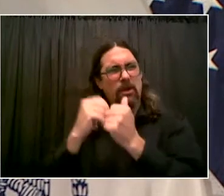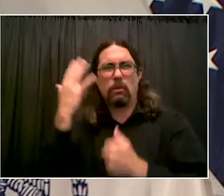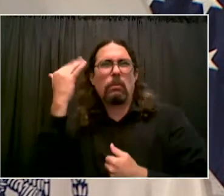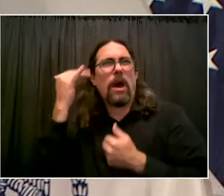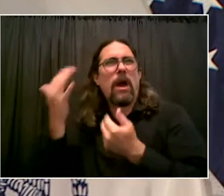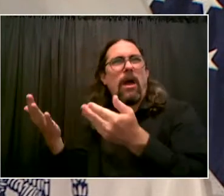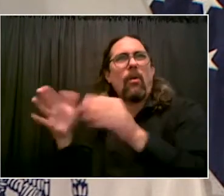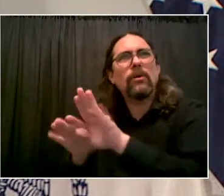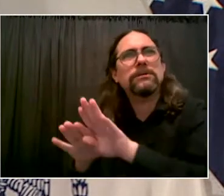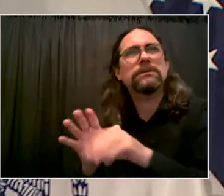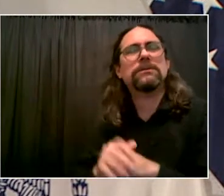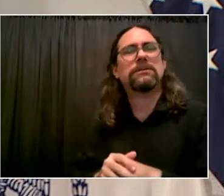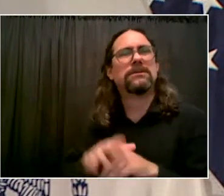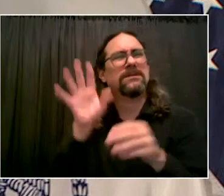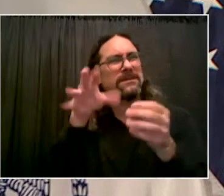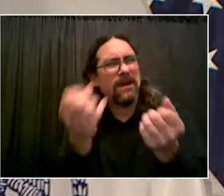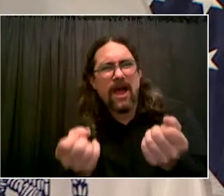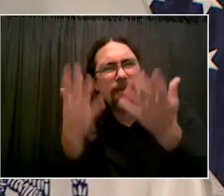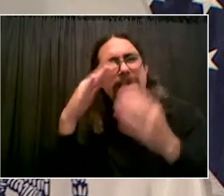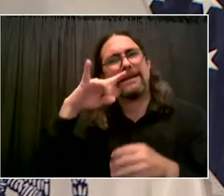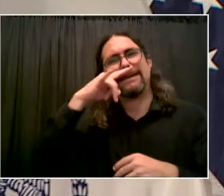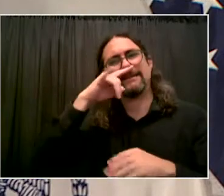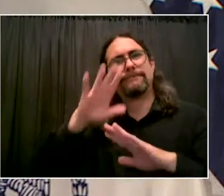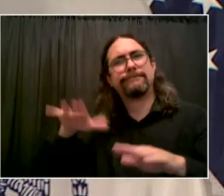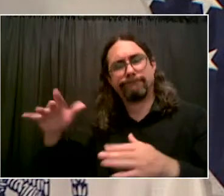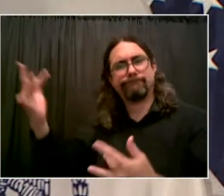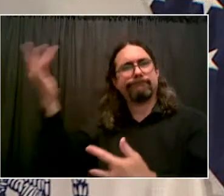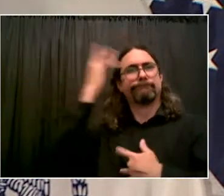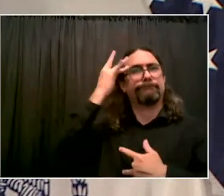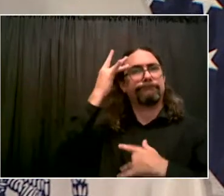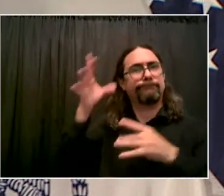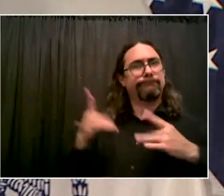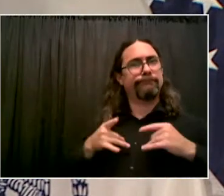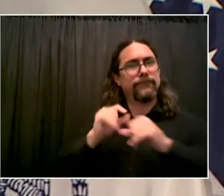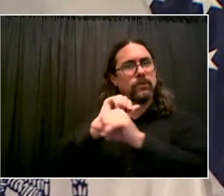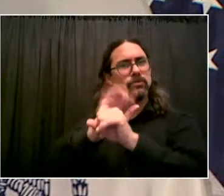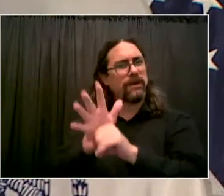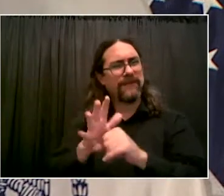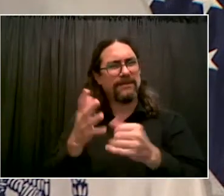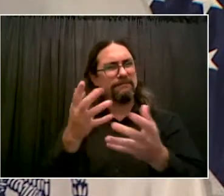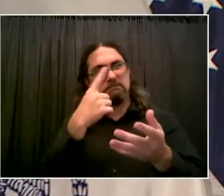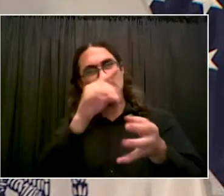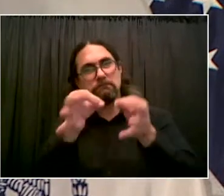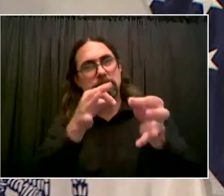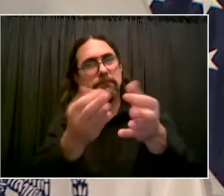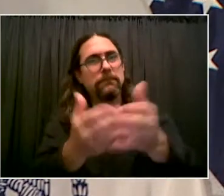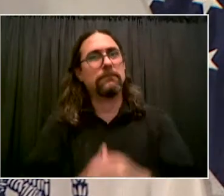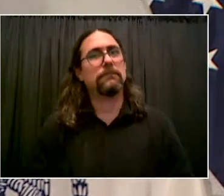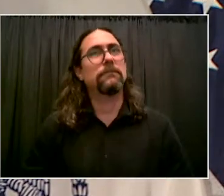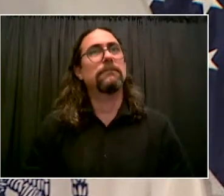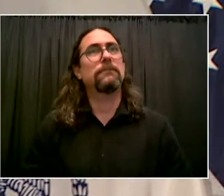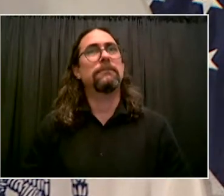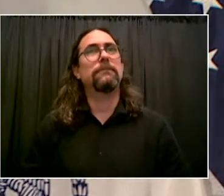SUMMER RISING PROGRAM OR CAN YOU SAY HOW MANY OF THE 200,000+ KIDS REA EIBNG